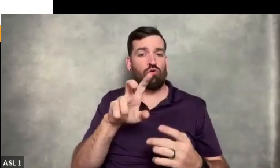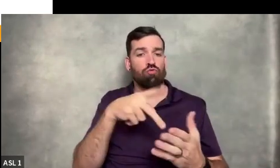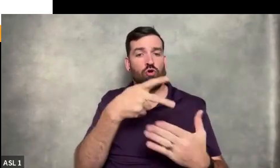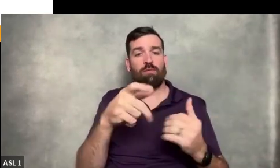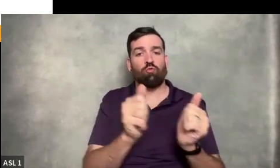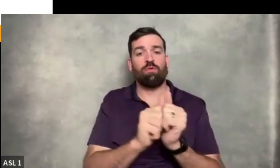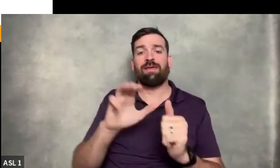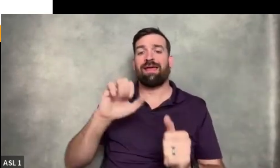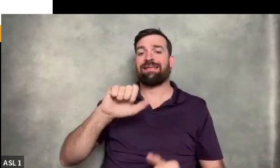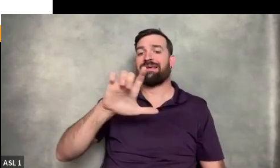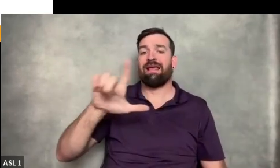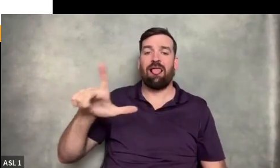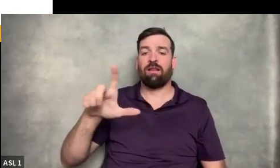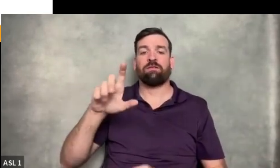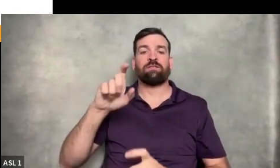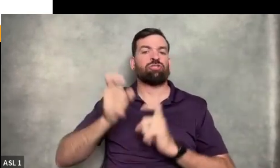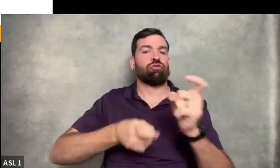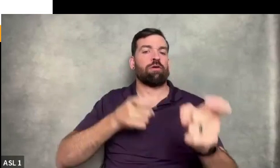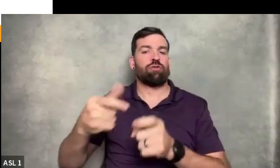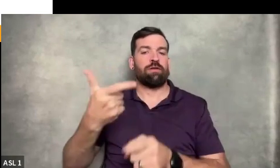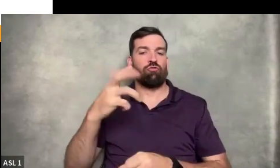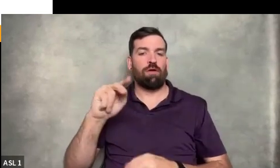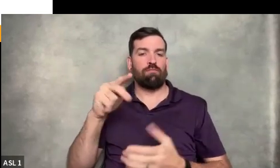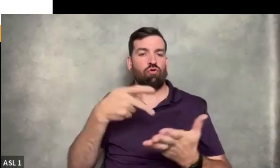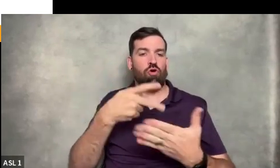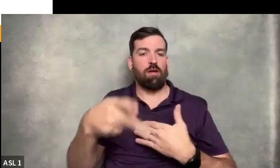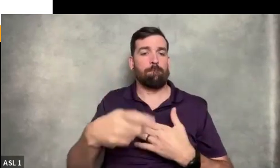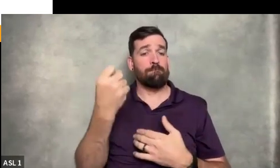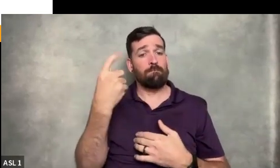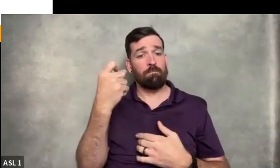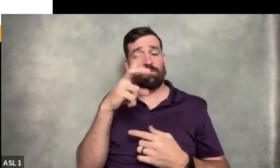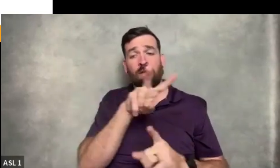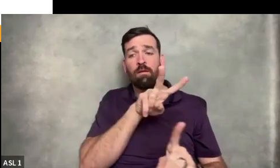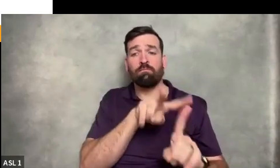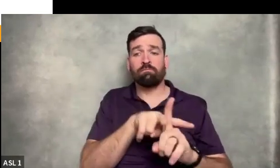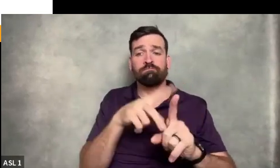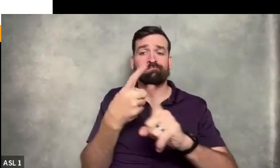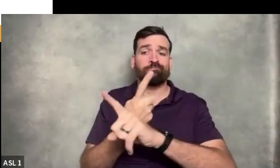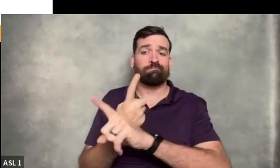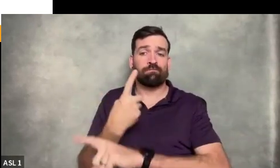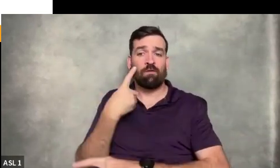grant programs. Knowing the applicable ACL discretionary grants in your state should be